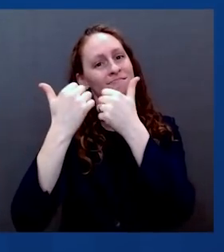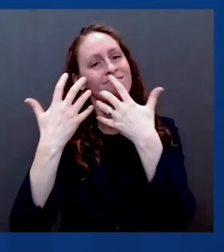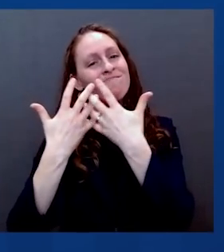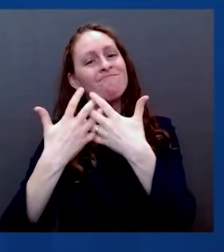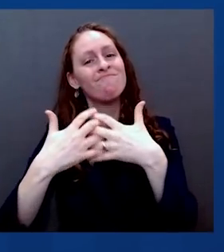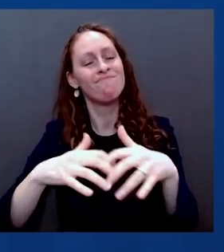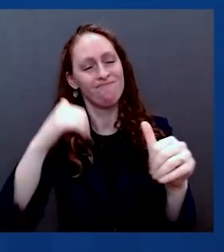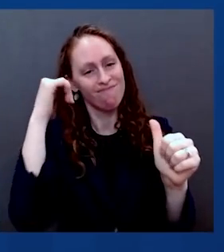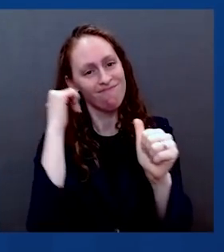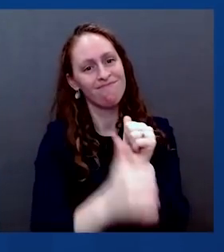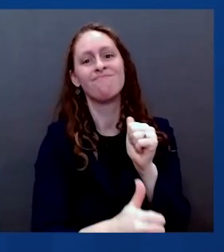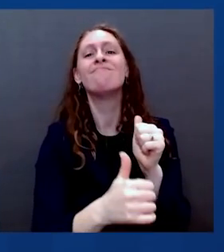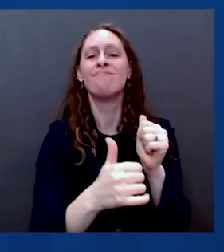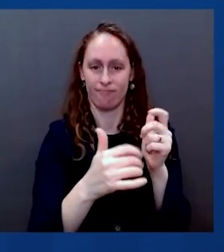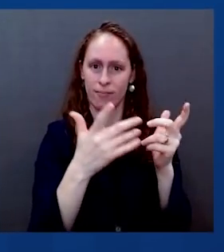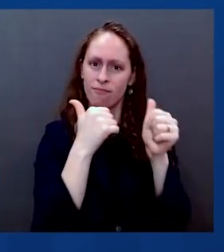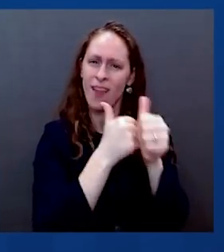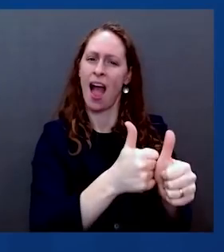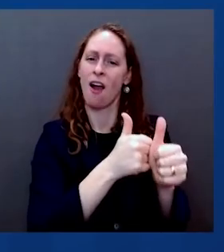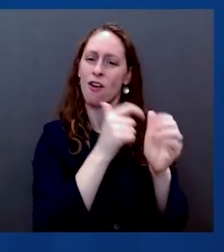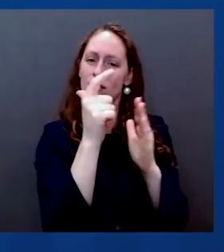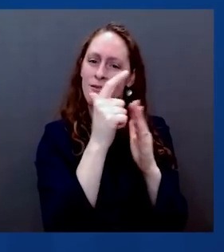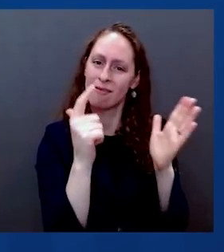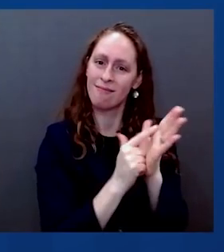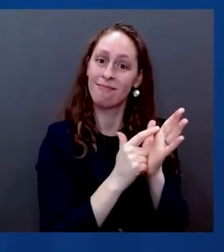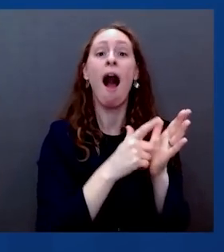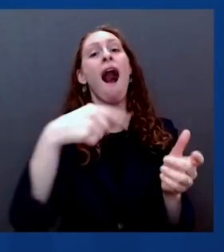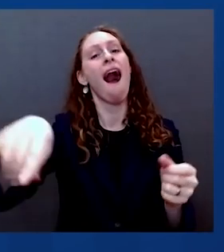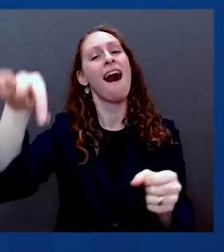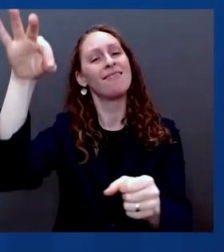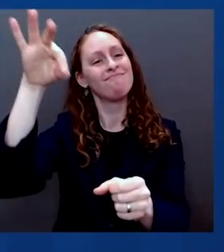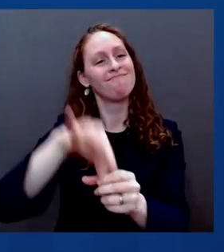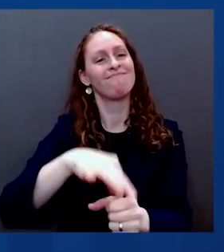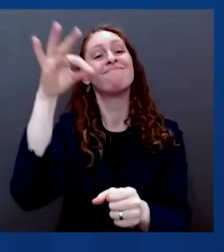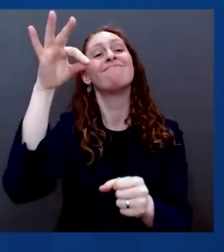You did it -- you did it the right way, the democratic way.